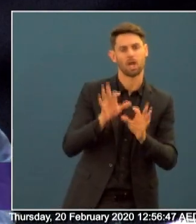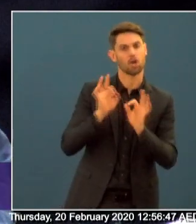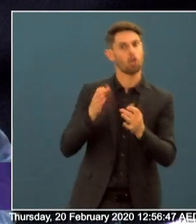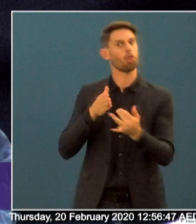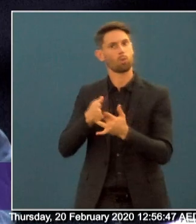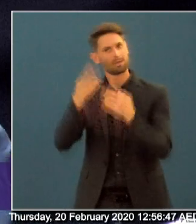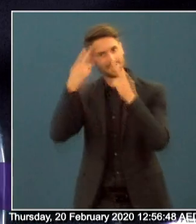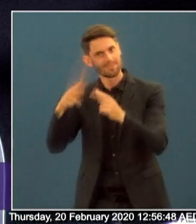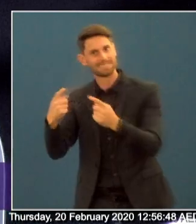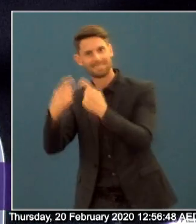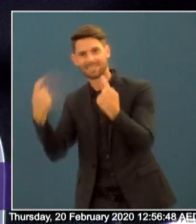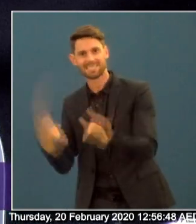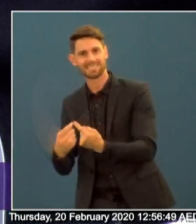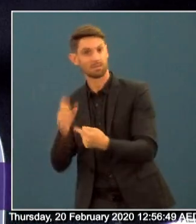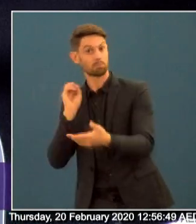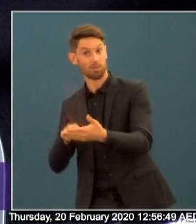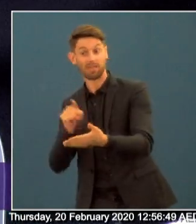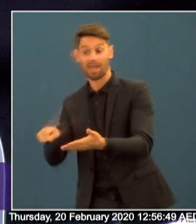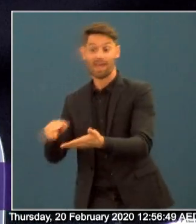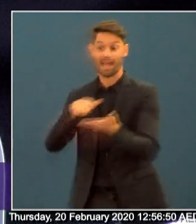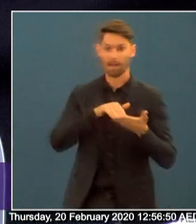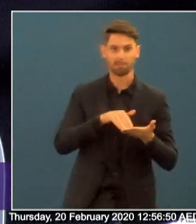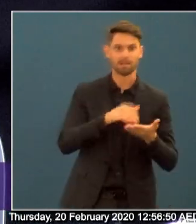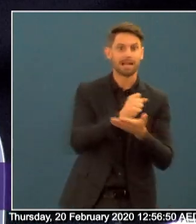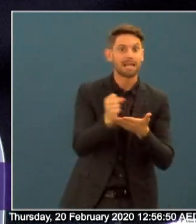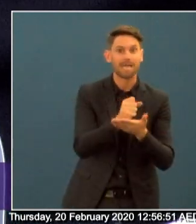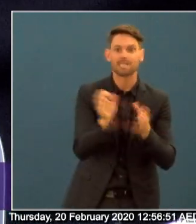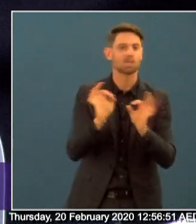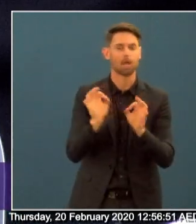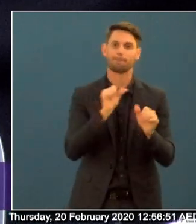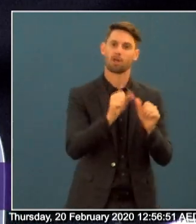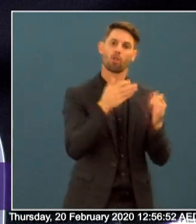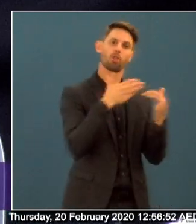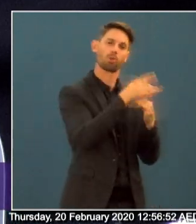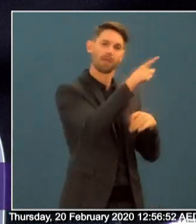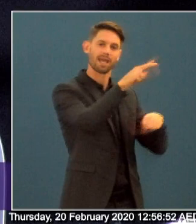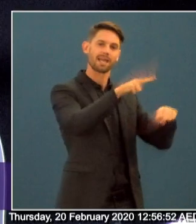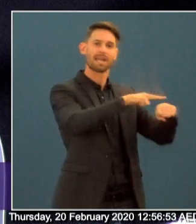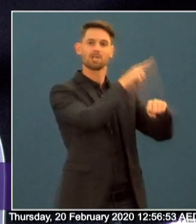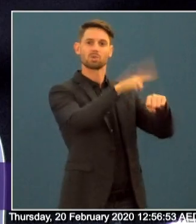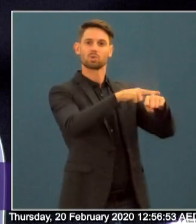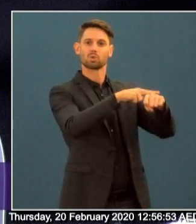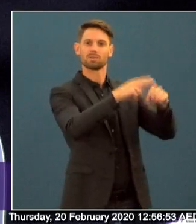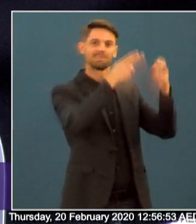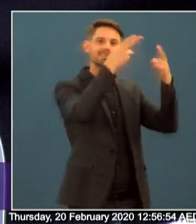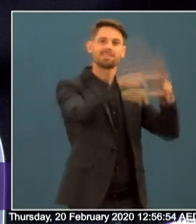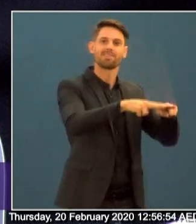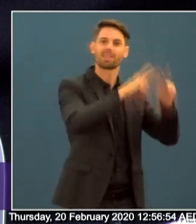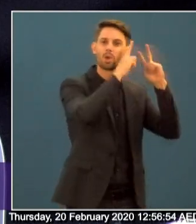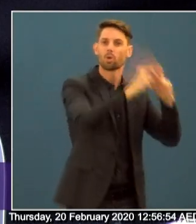the coronial system and by recoding so that the cause of death was not coded as the disability.